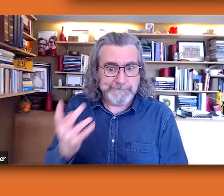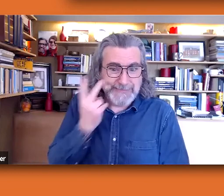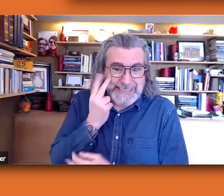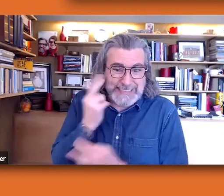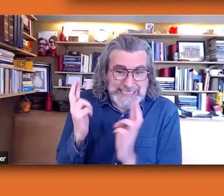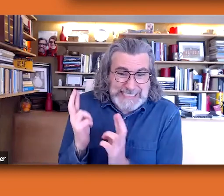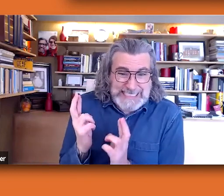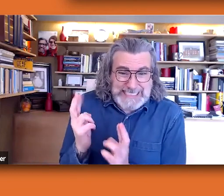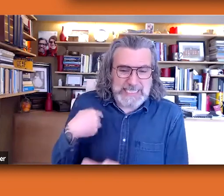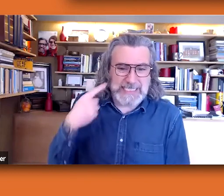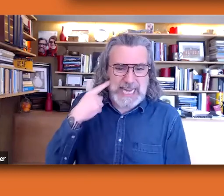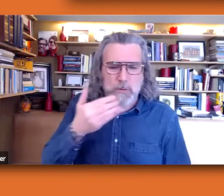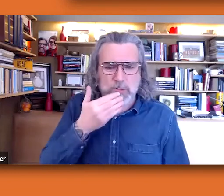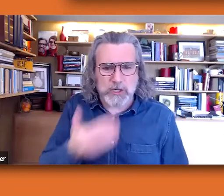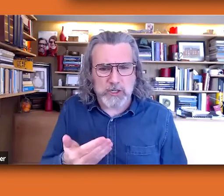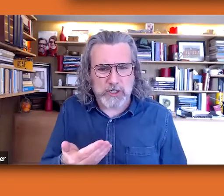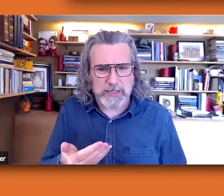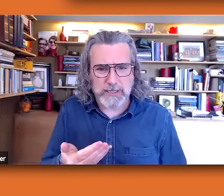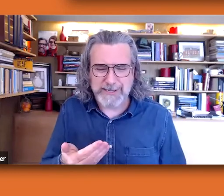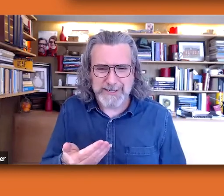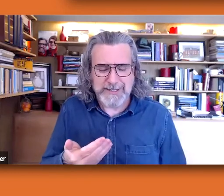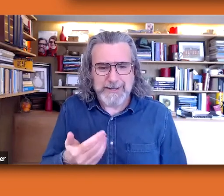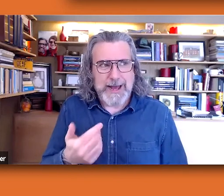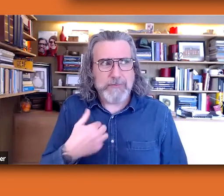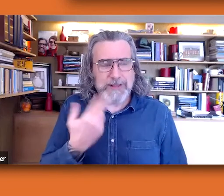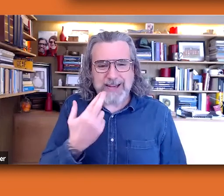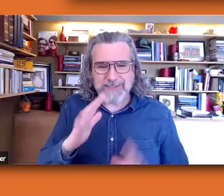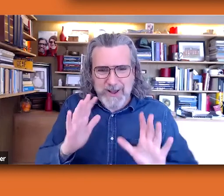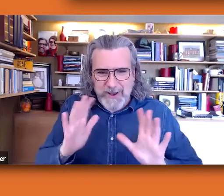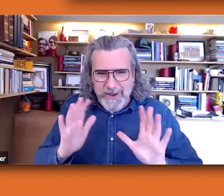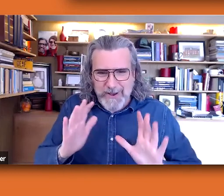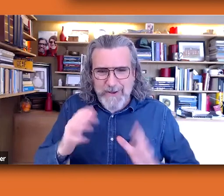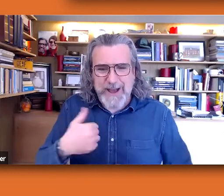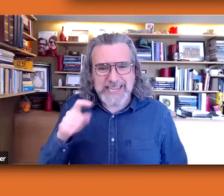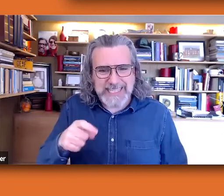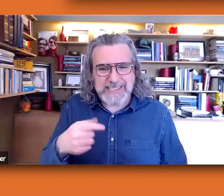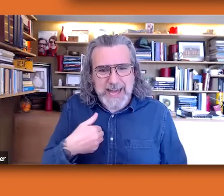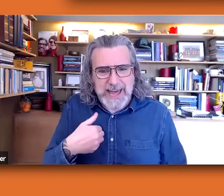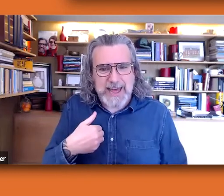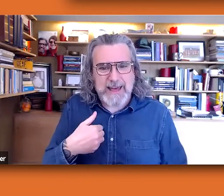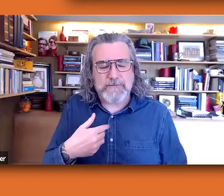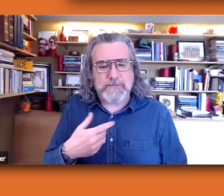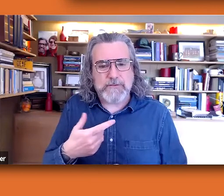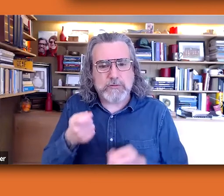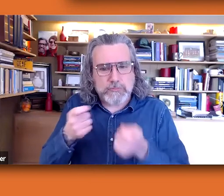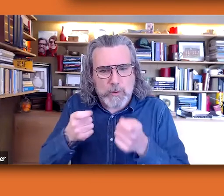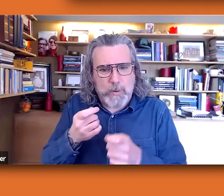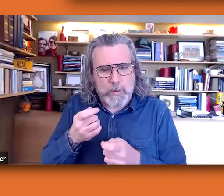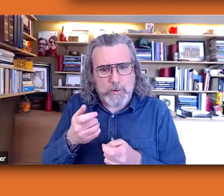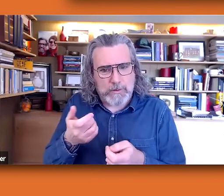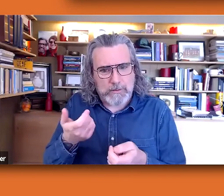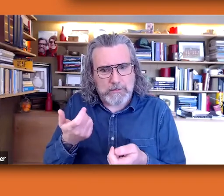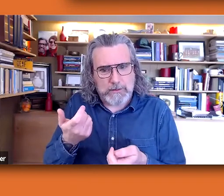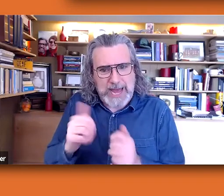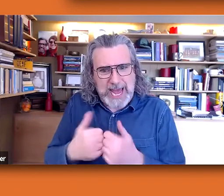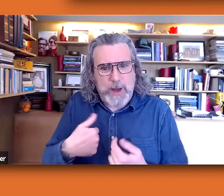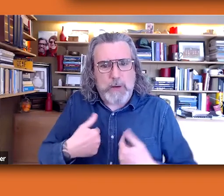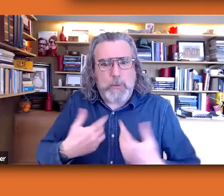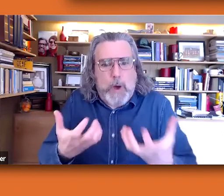and I don't feel that, um, my voice is heard. It's--it's this gamble every time.